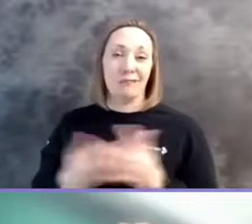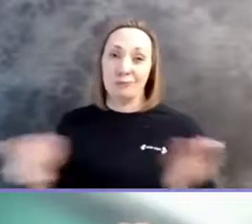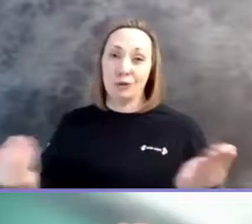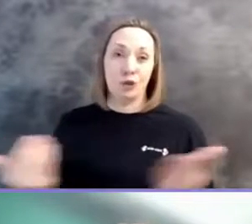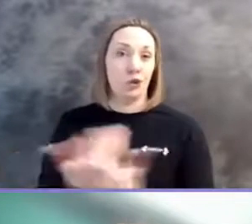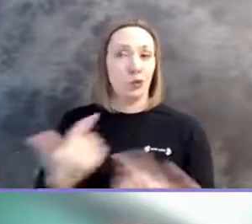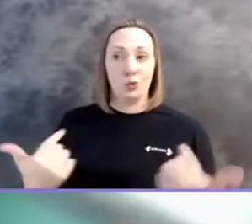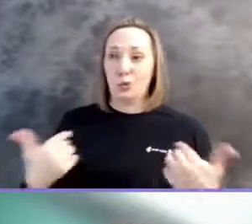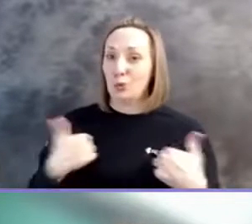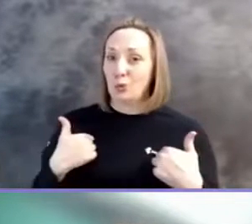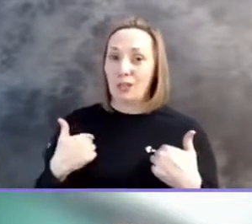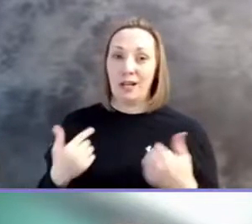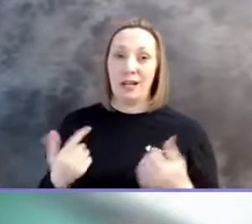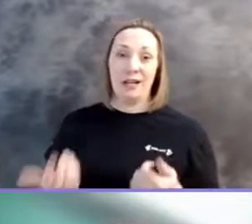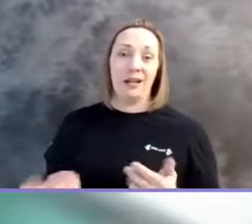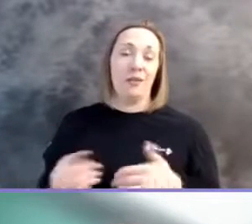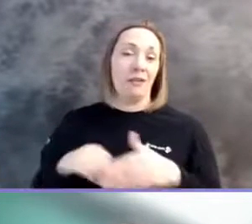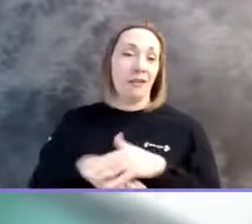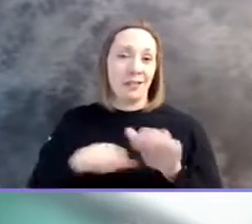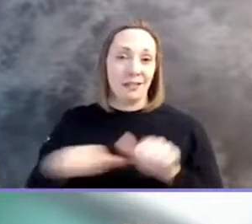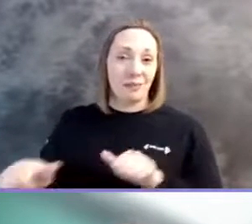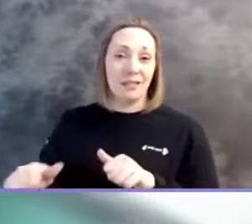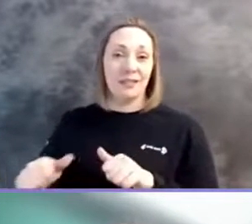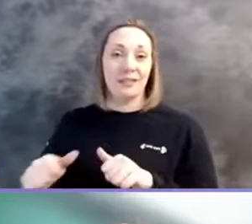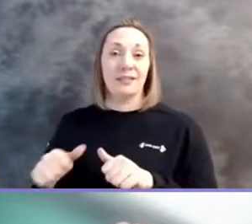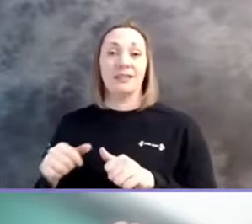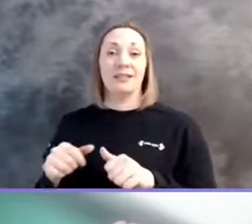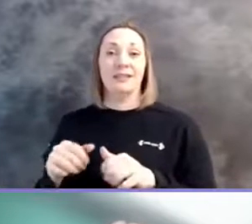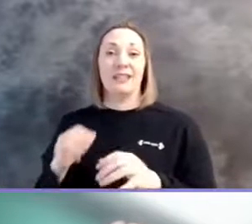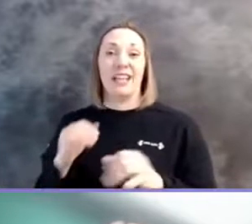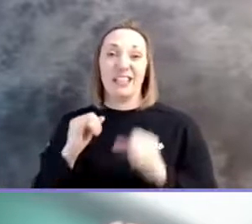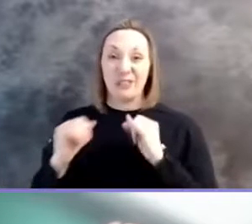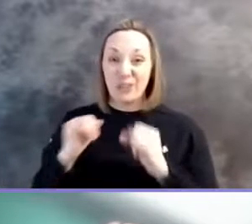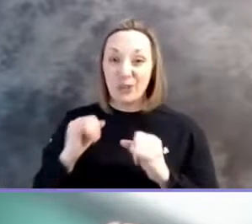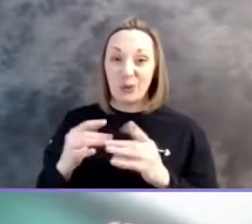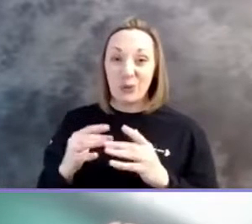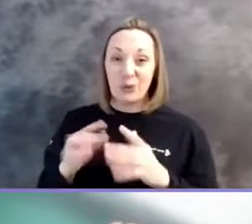one, Zoe? [ZOE]